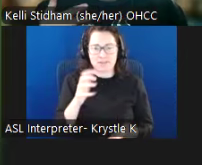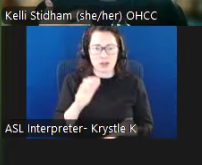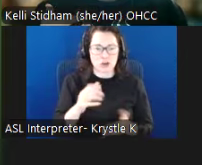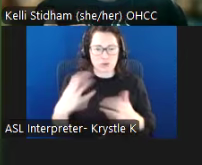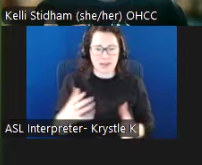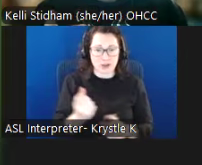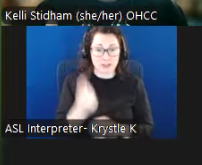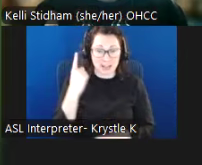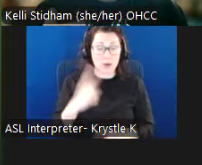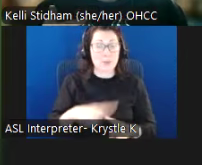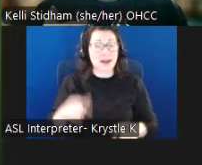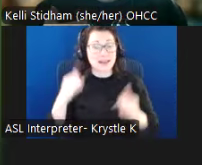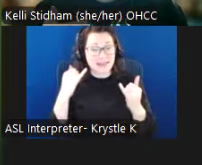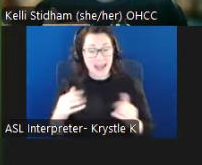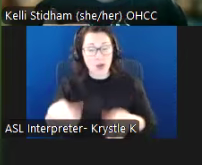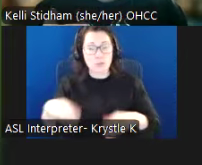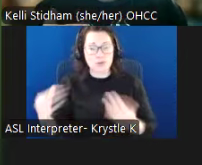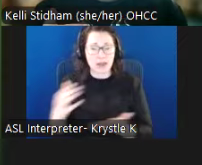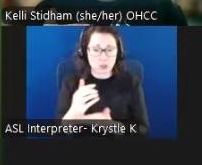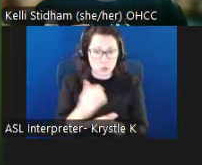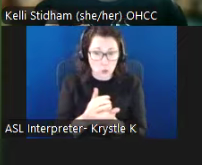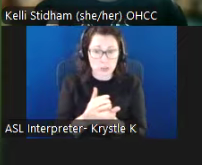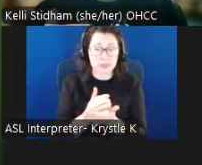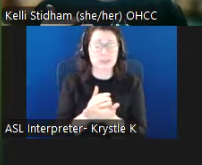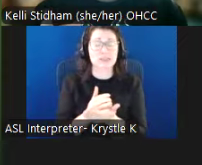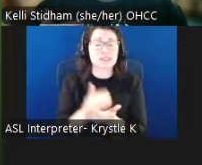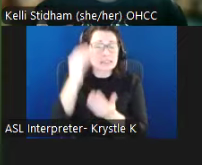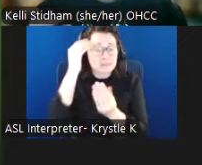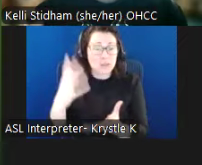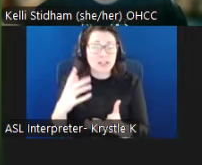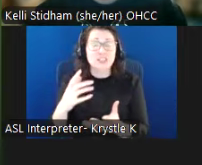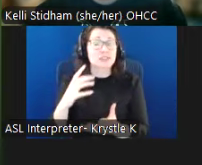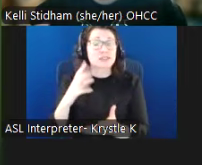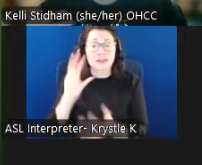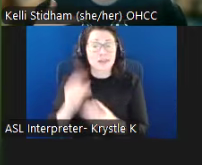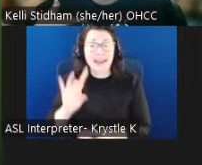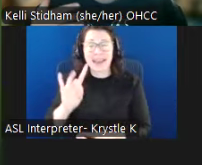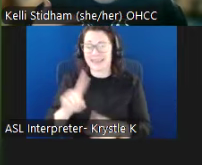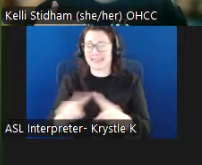providing courses and, um, information